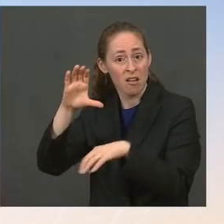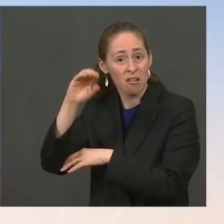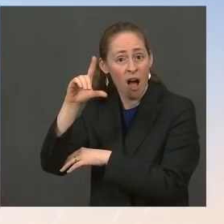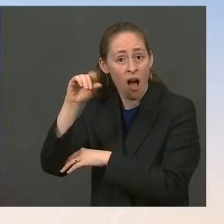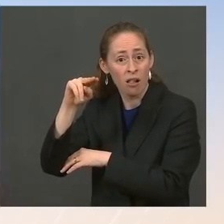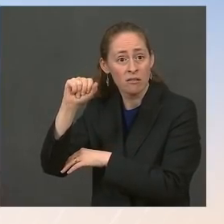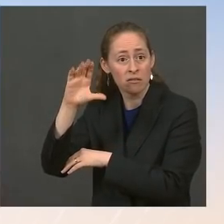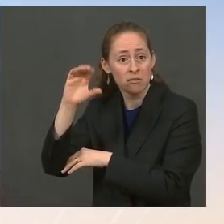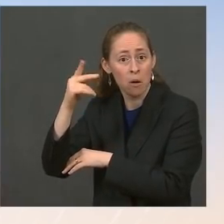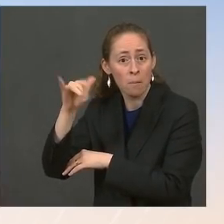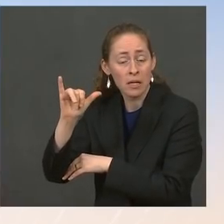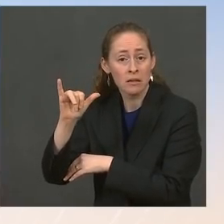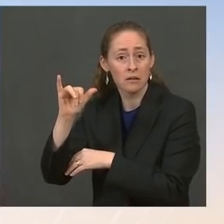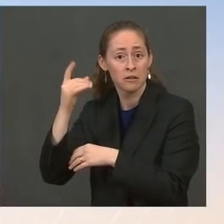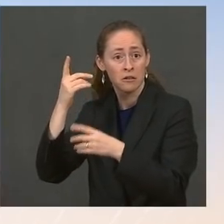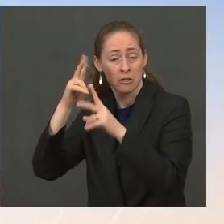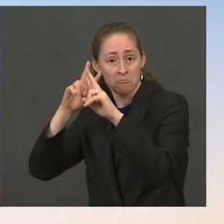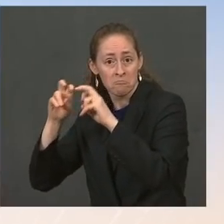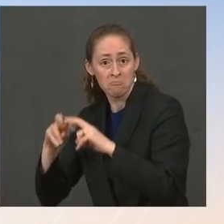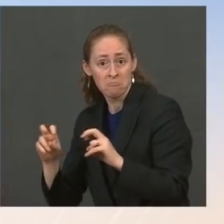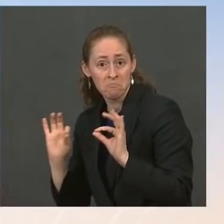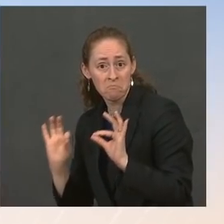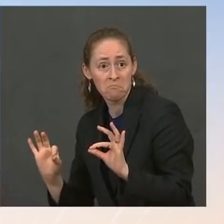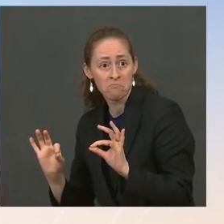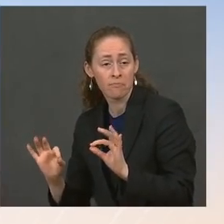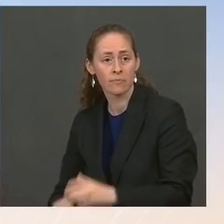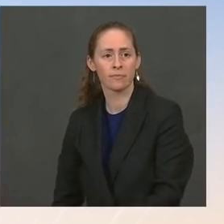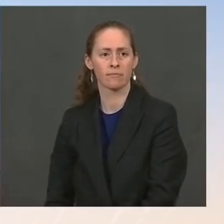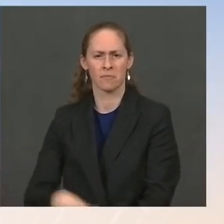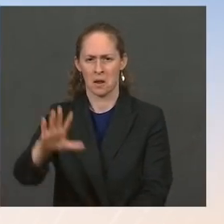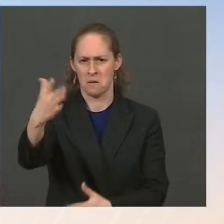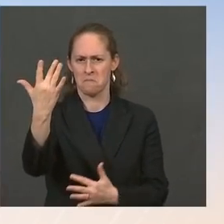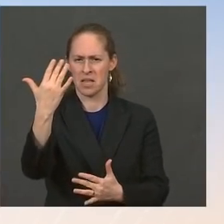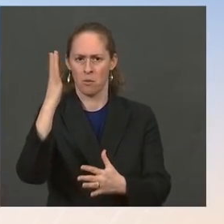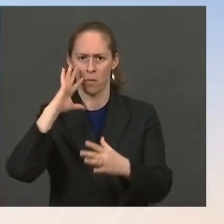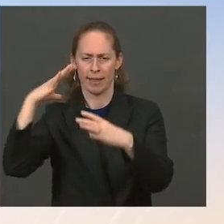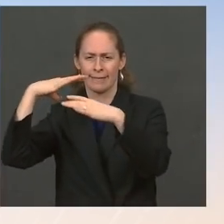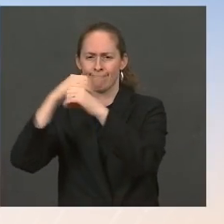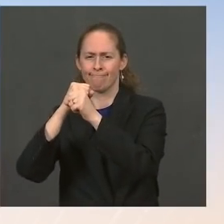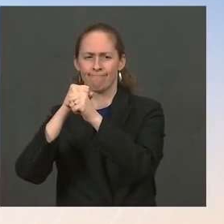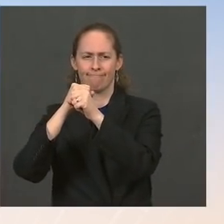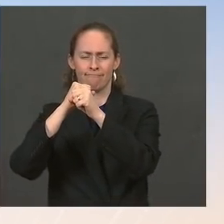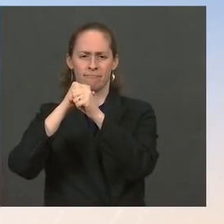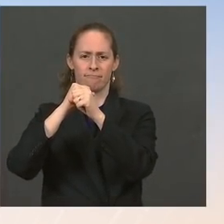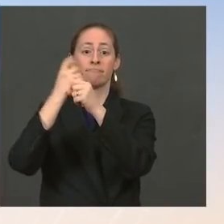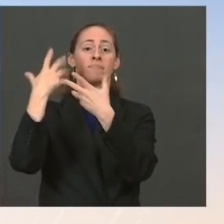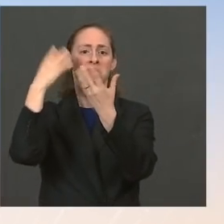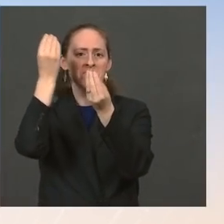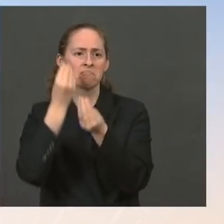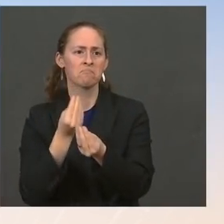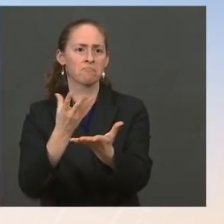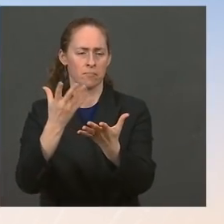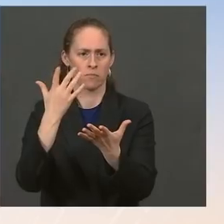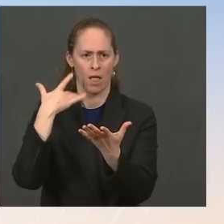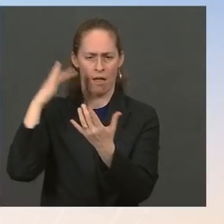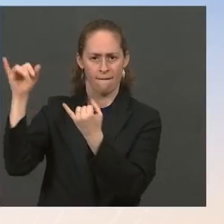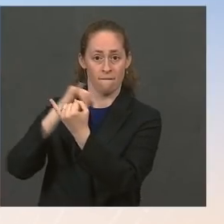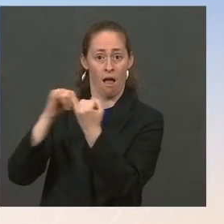Ms. Psaki: We will have a comprehensive written summary that will be released to all of you later today as soon as it's finalized. I'm not going to get ahead of that.